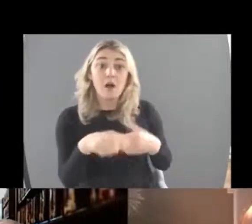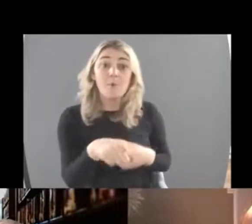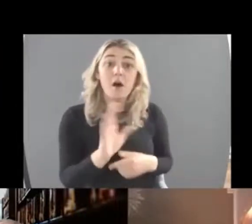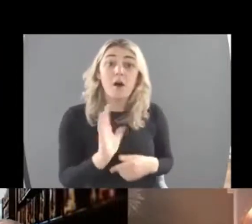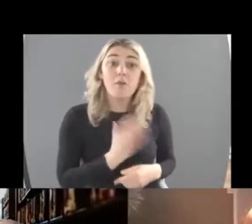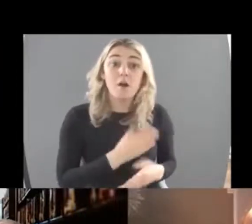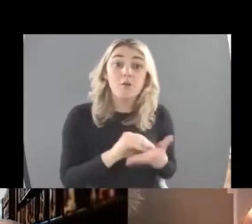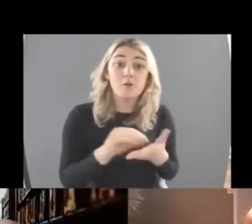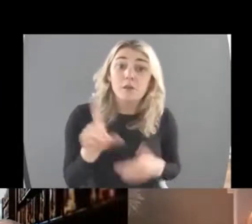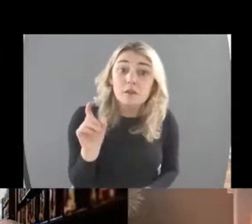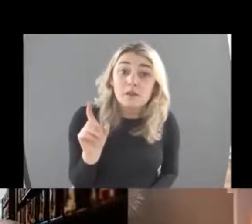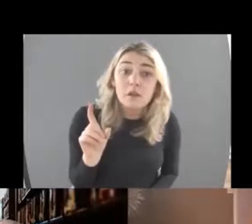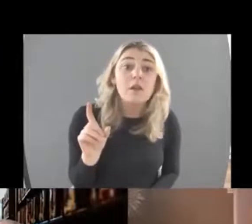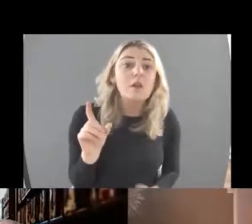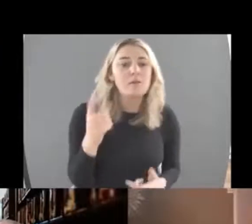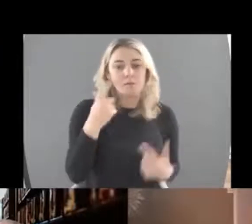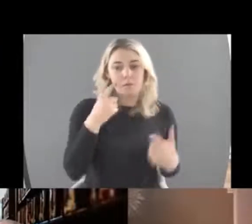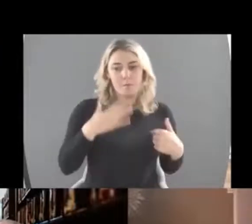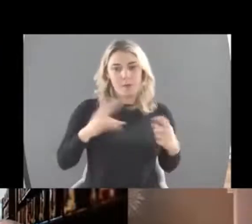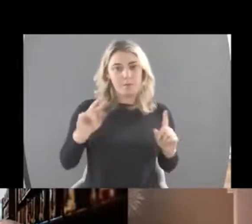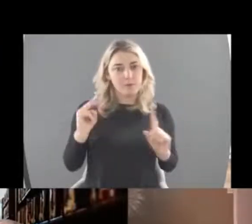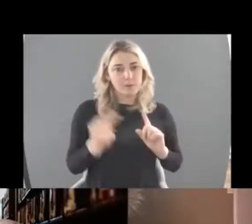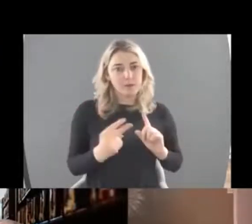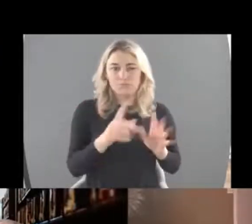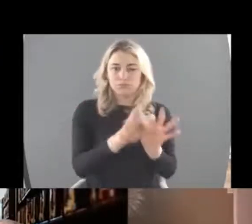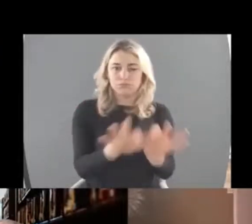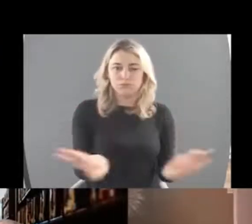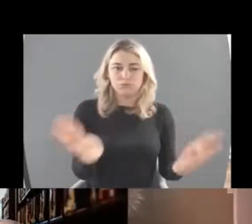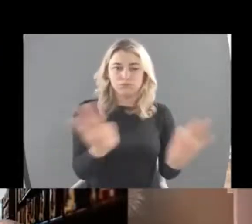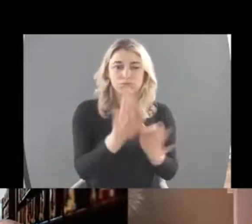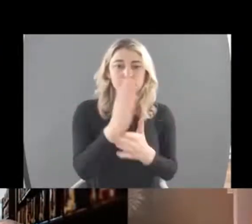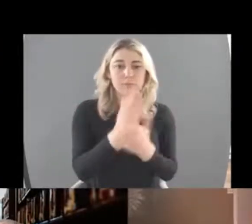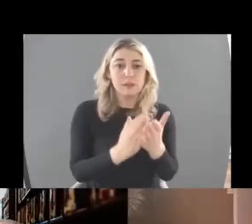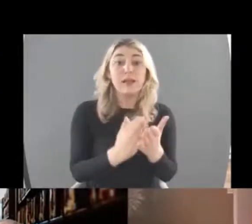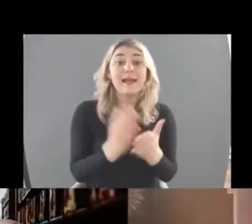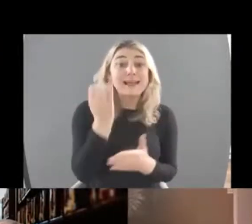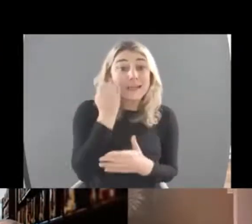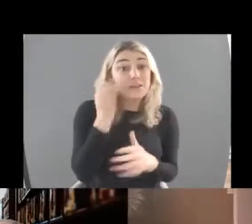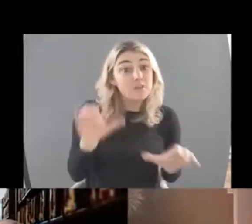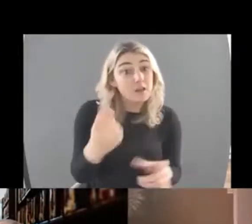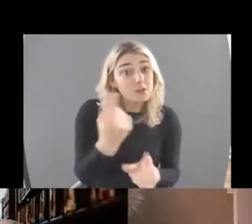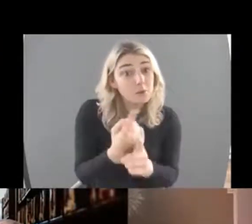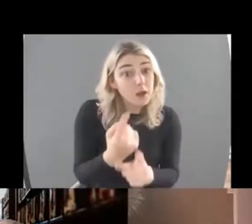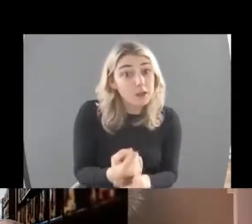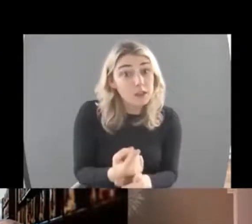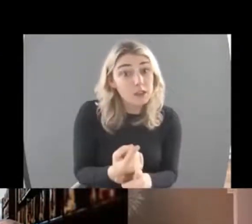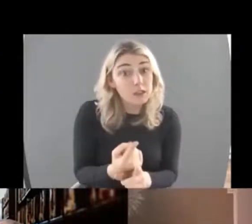And to me it's an essential piece that, you know, if done correctly, has a real potential